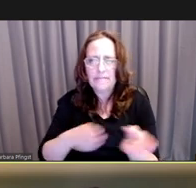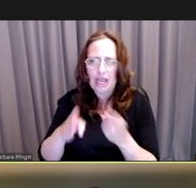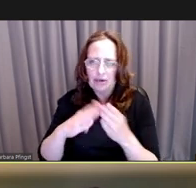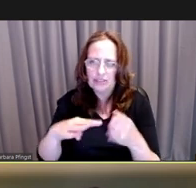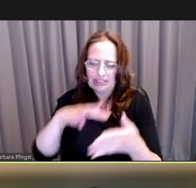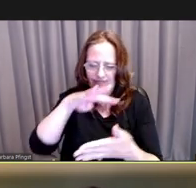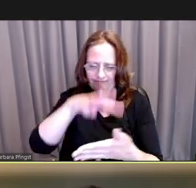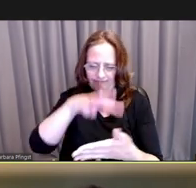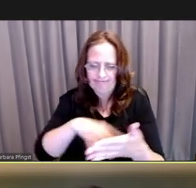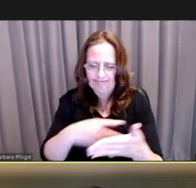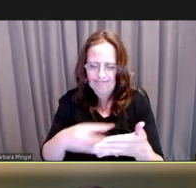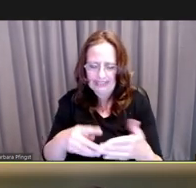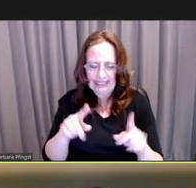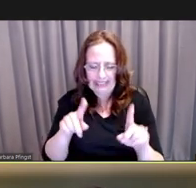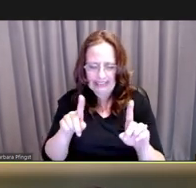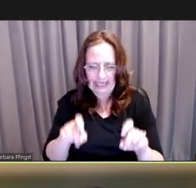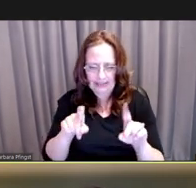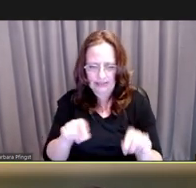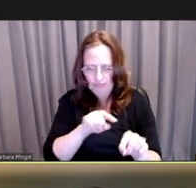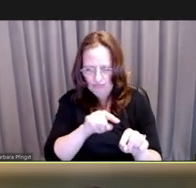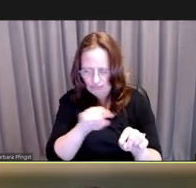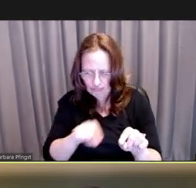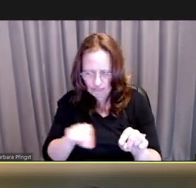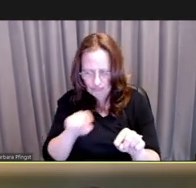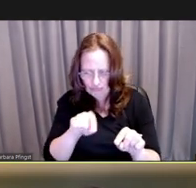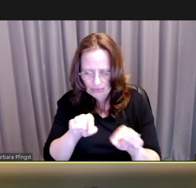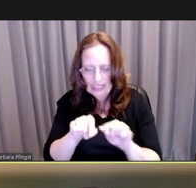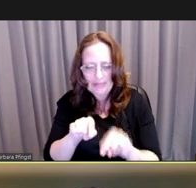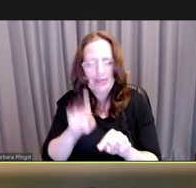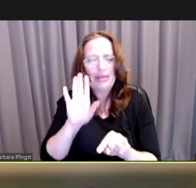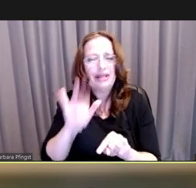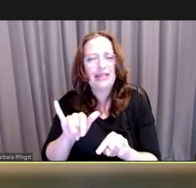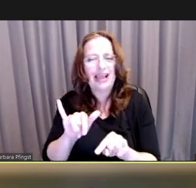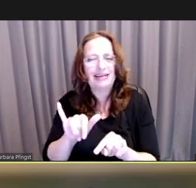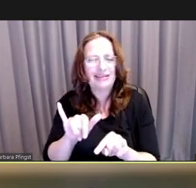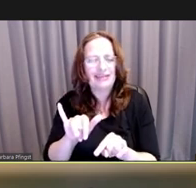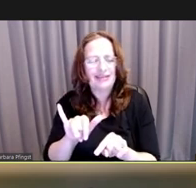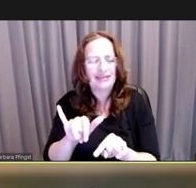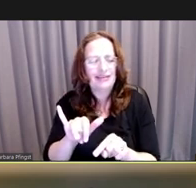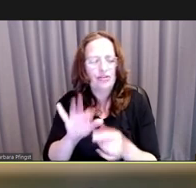can be associated with particular causes. So we might get an inkling about what's going on,